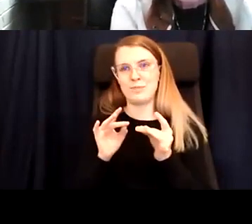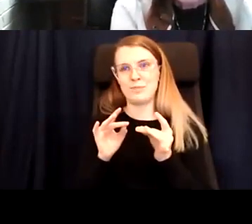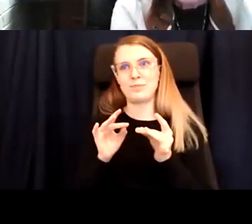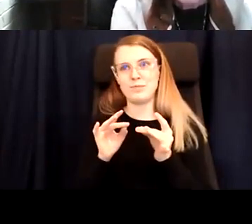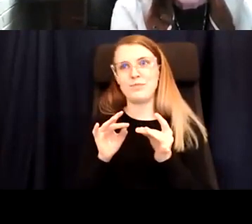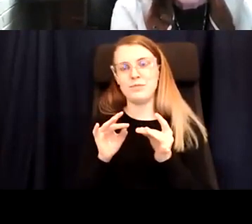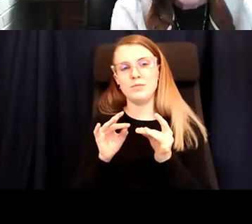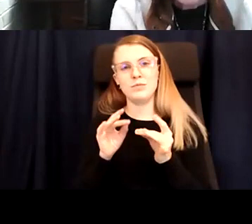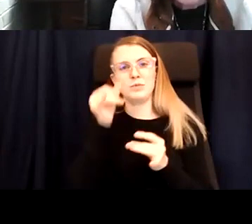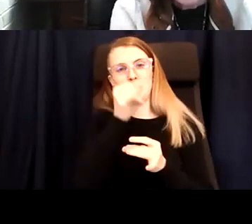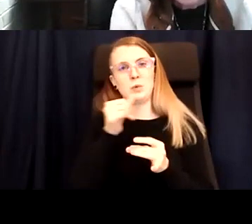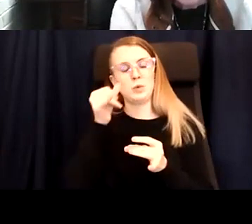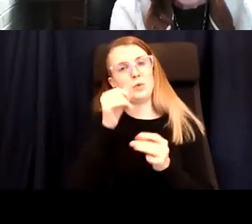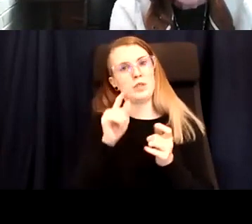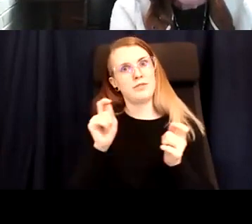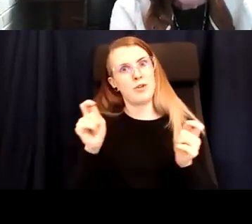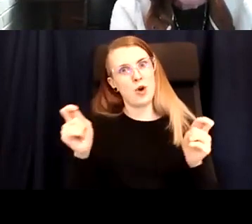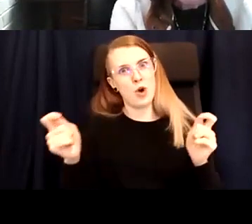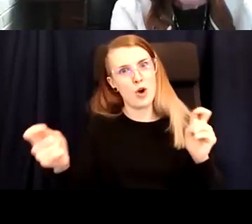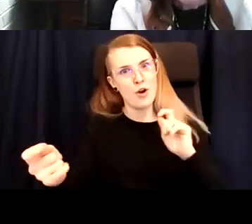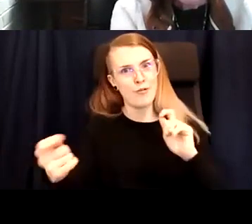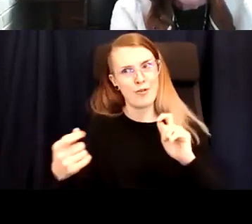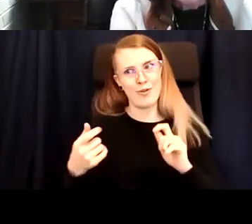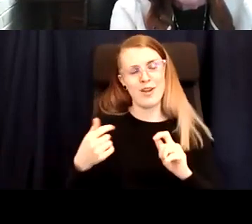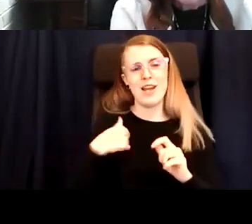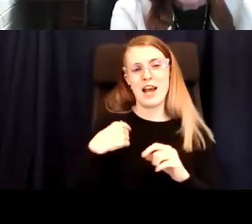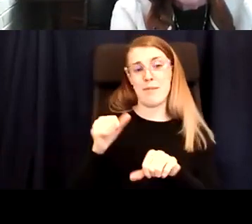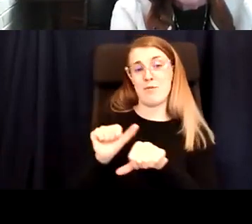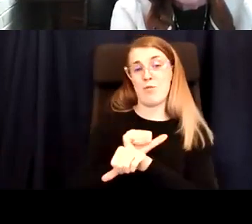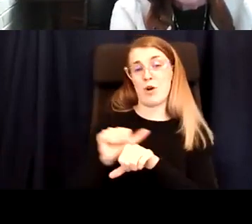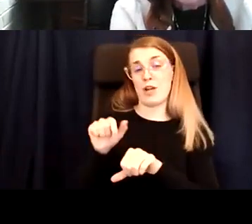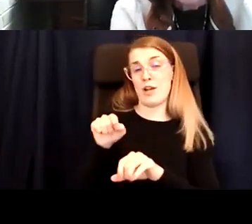evolved over the past few years since I've been working on this, since 2016, so seeing